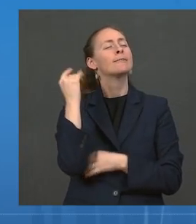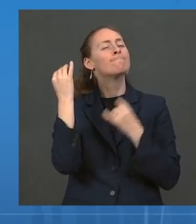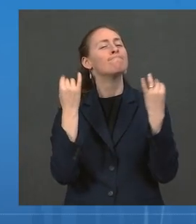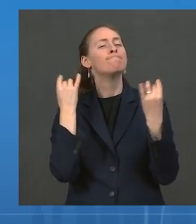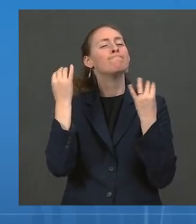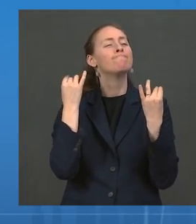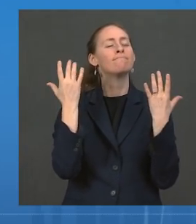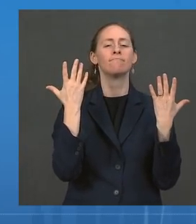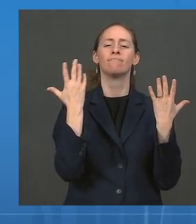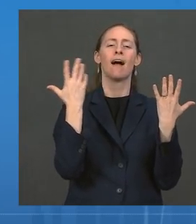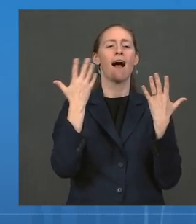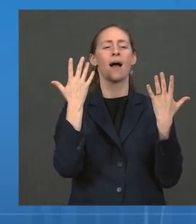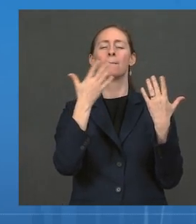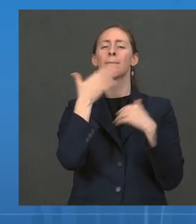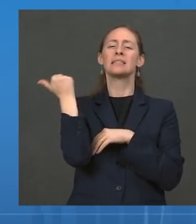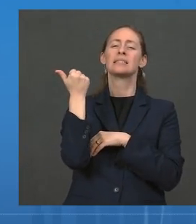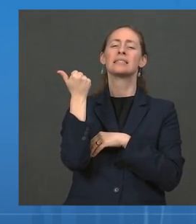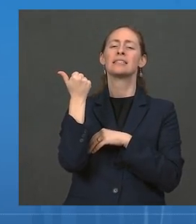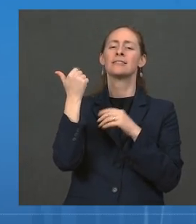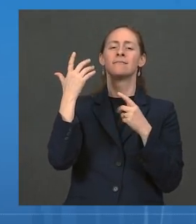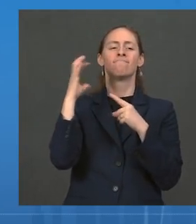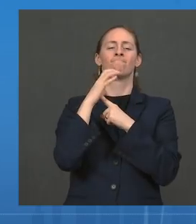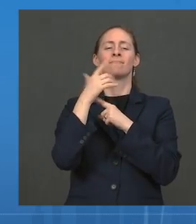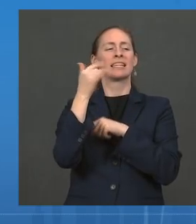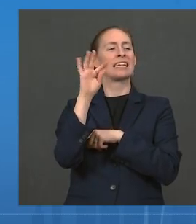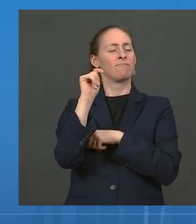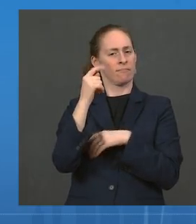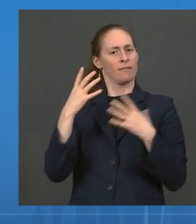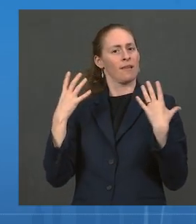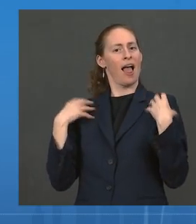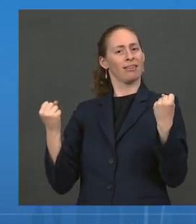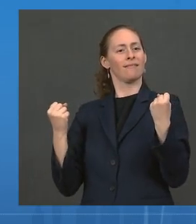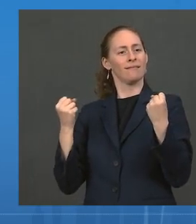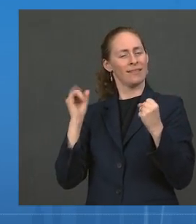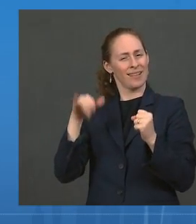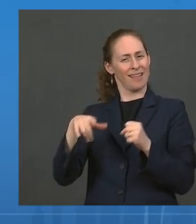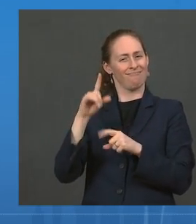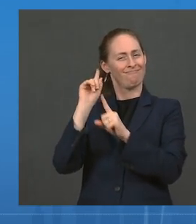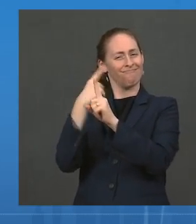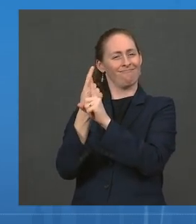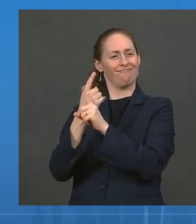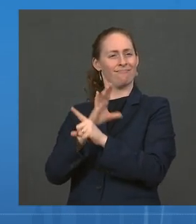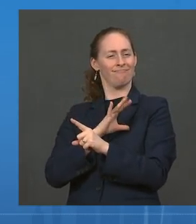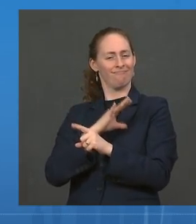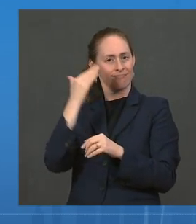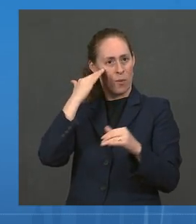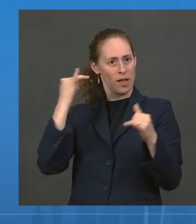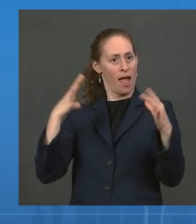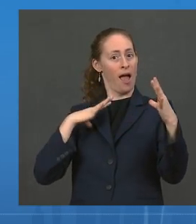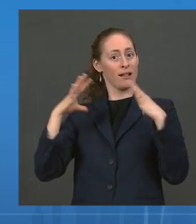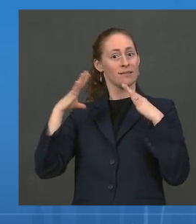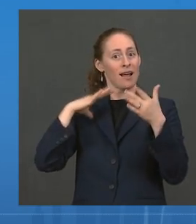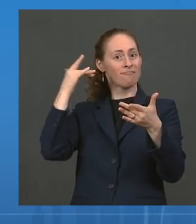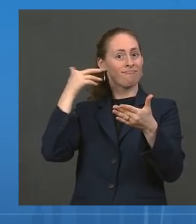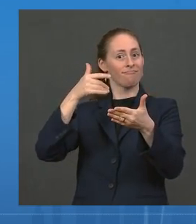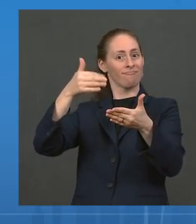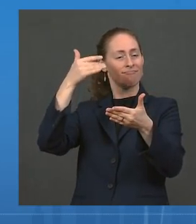As we head into the holiday and winter season, now is the time to think about protection for ourselves and our families.